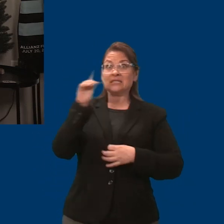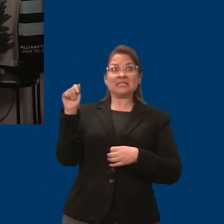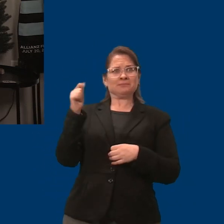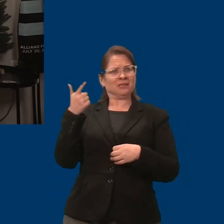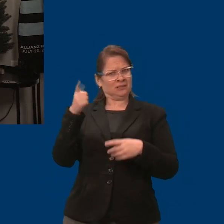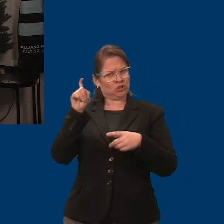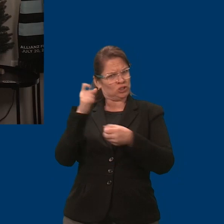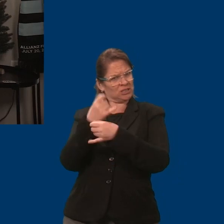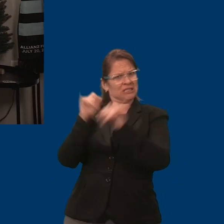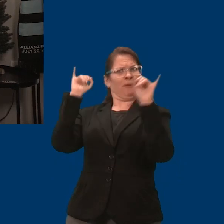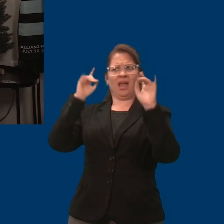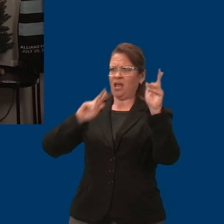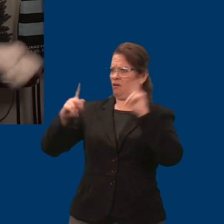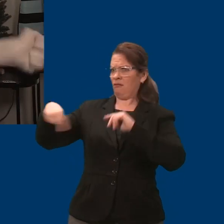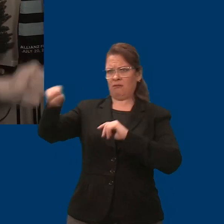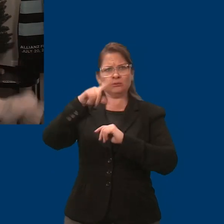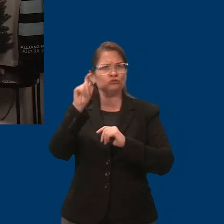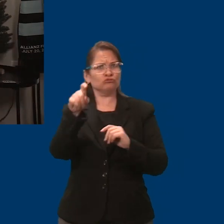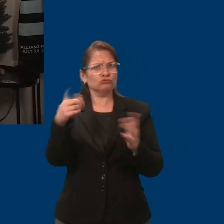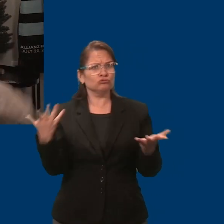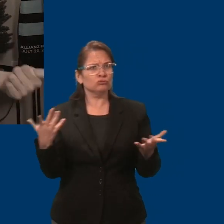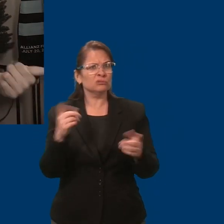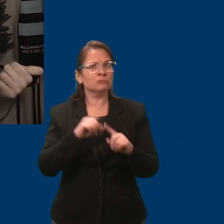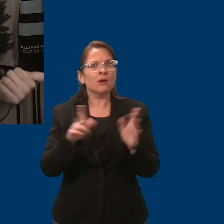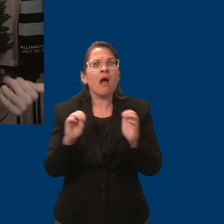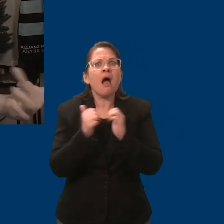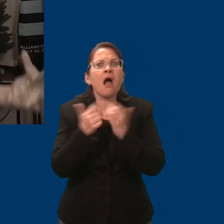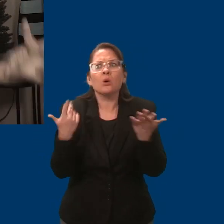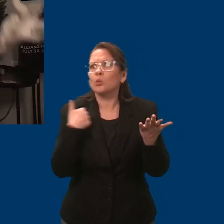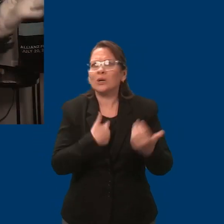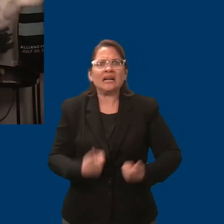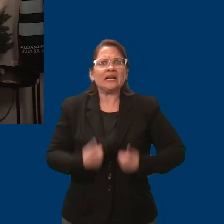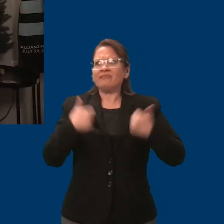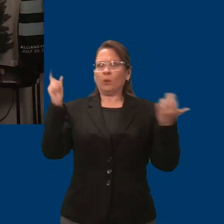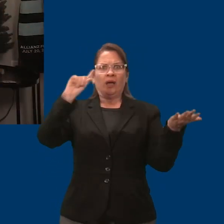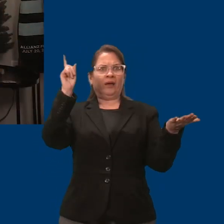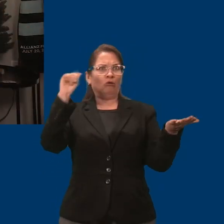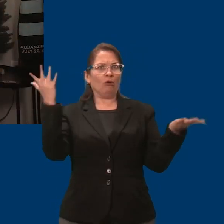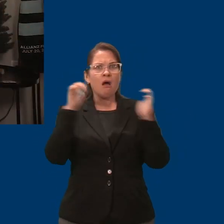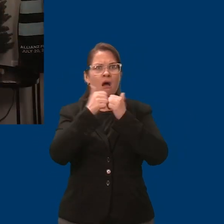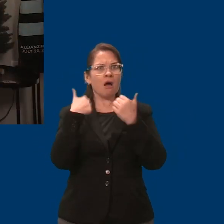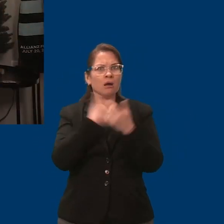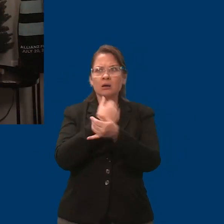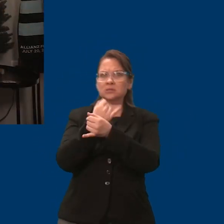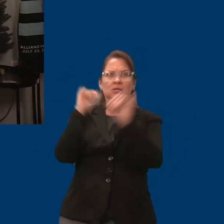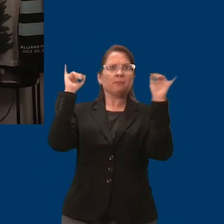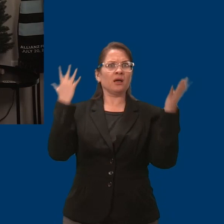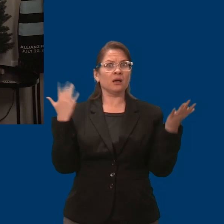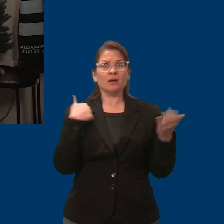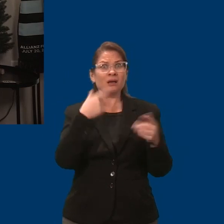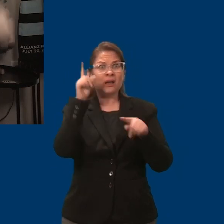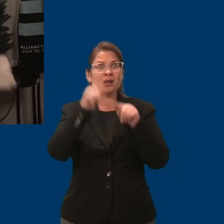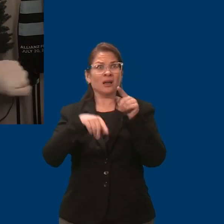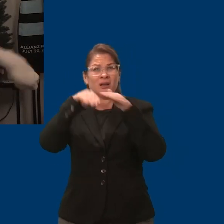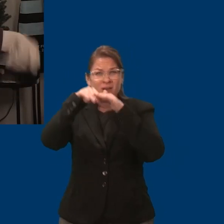where are we supposed to live if we're not building more accessible, affordable apartments that actually work